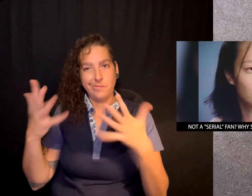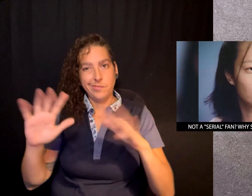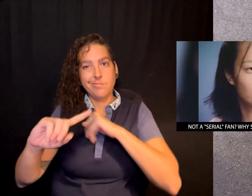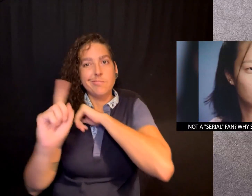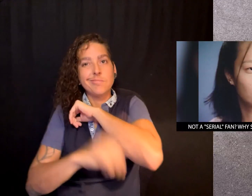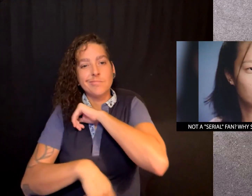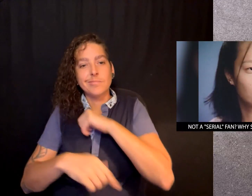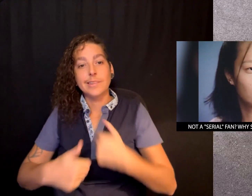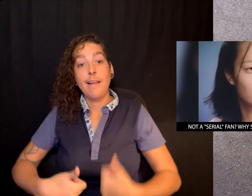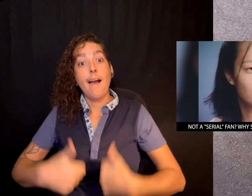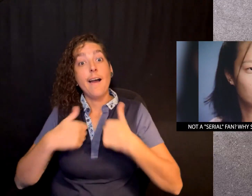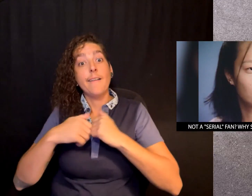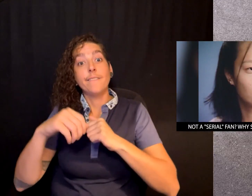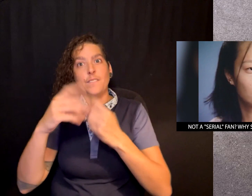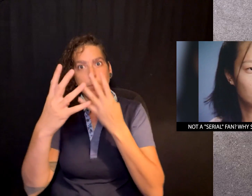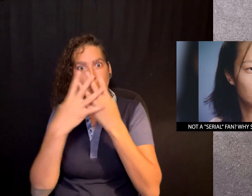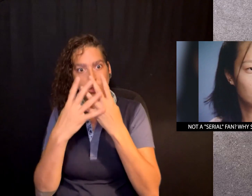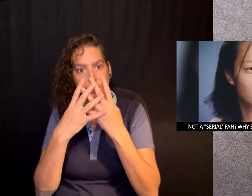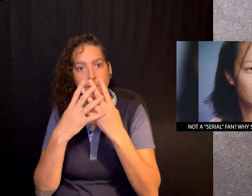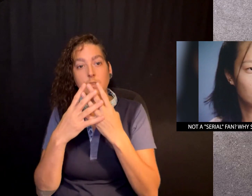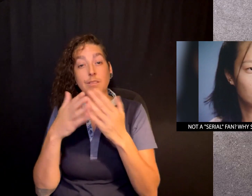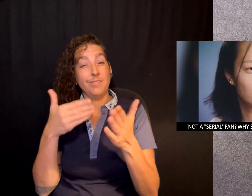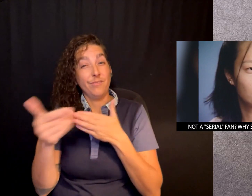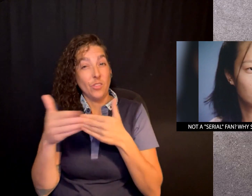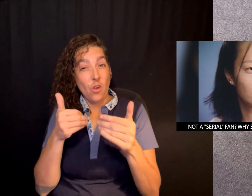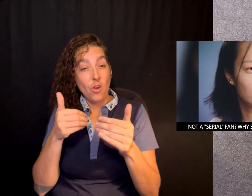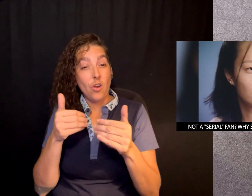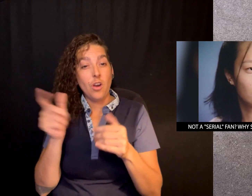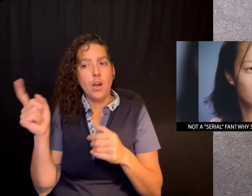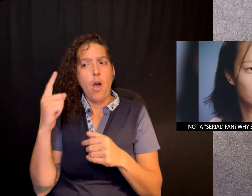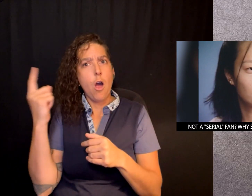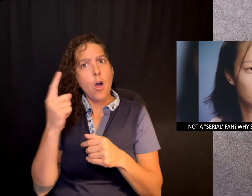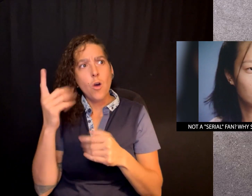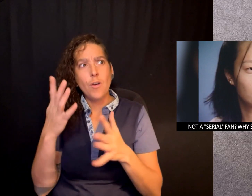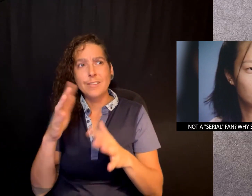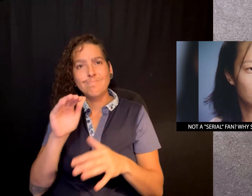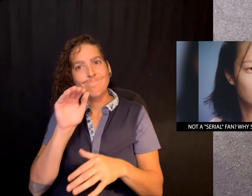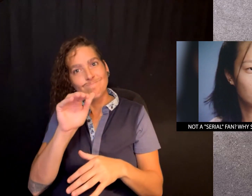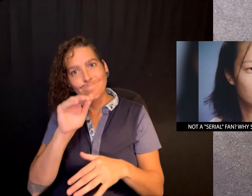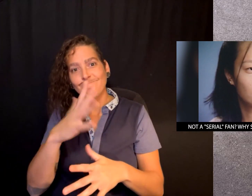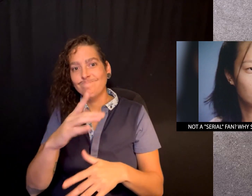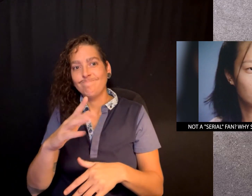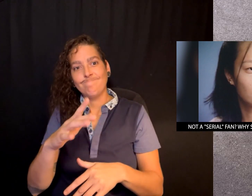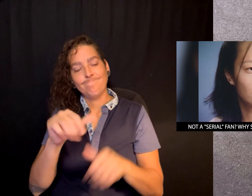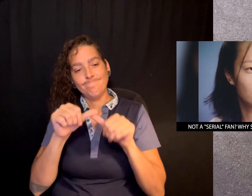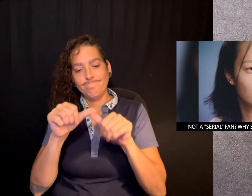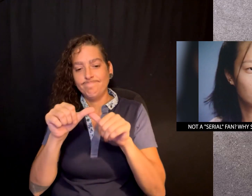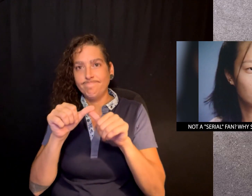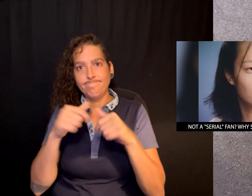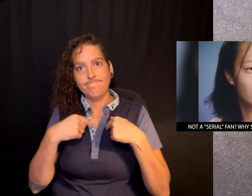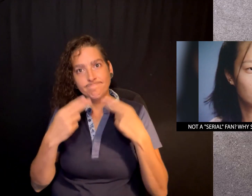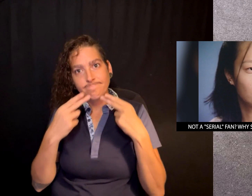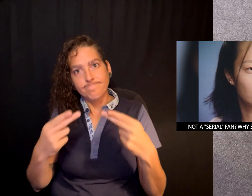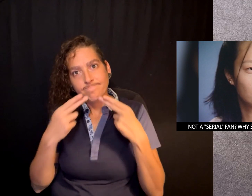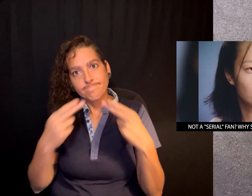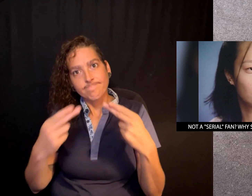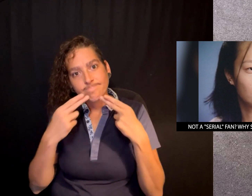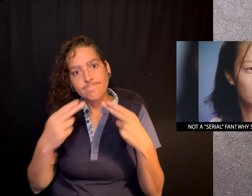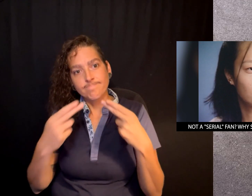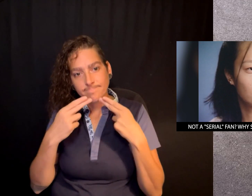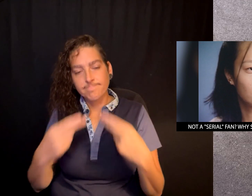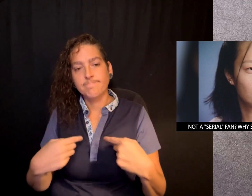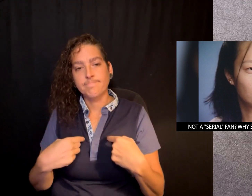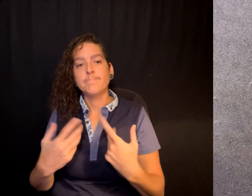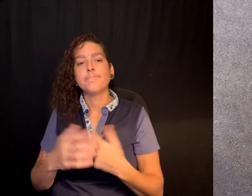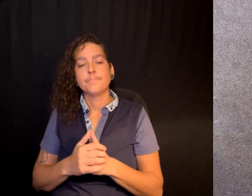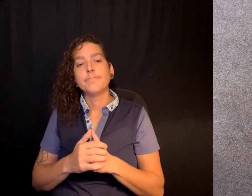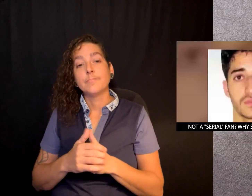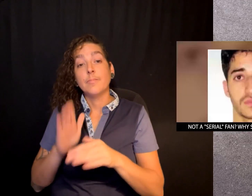sentenced to life in prison even though he is always maintained his innocence after the